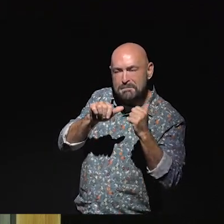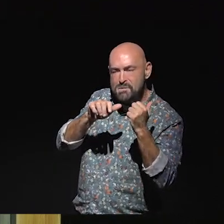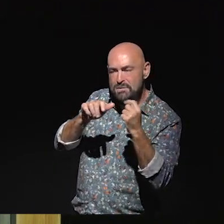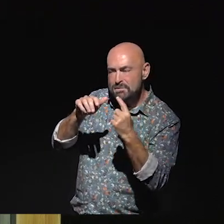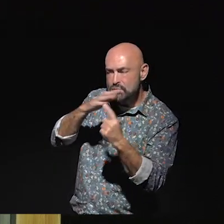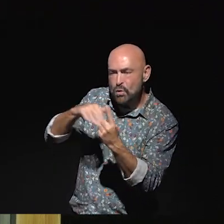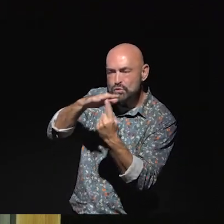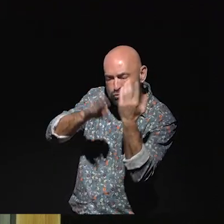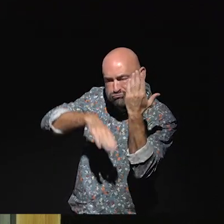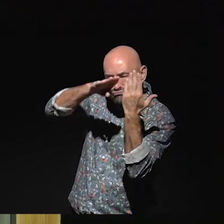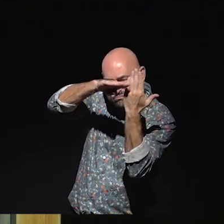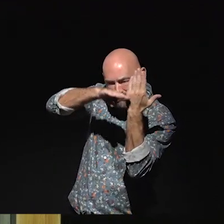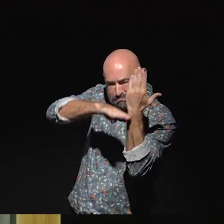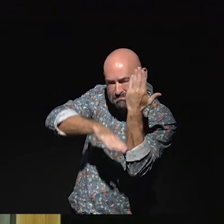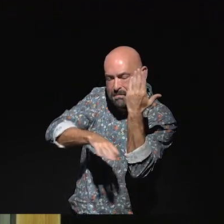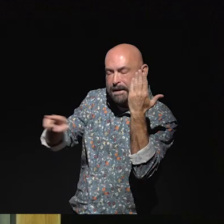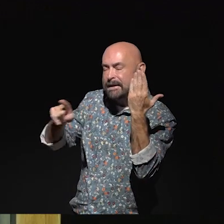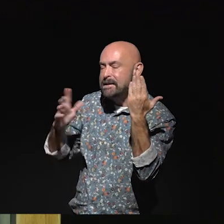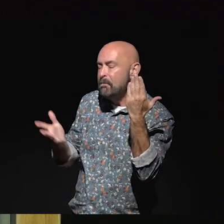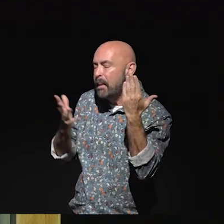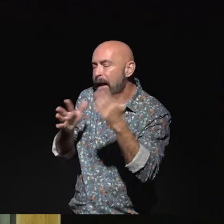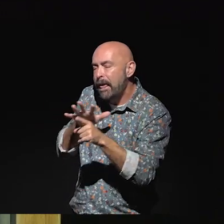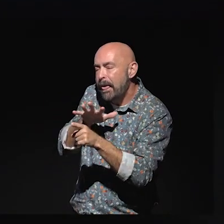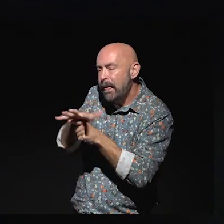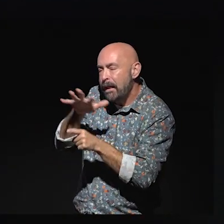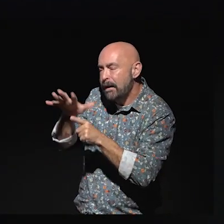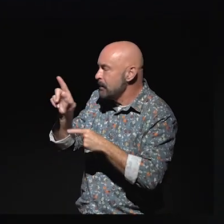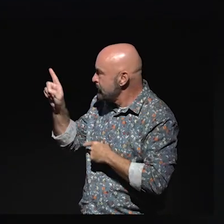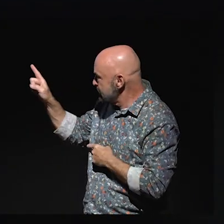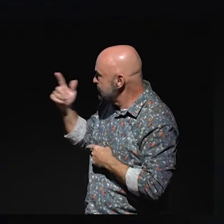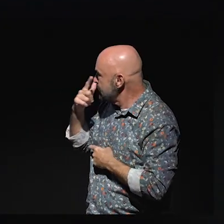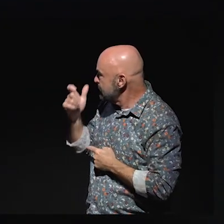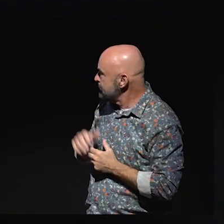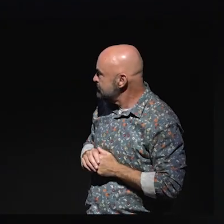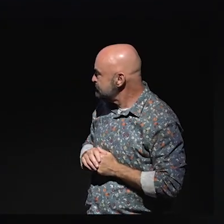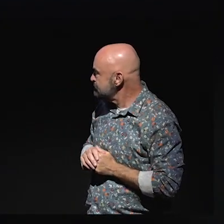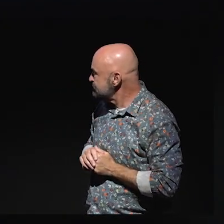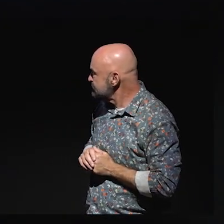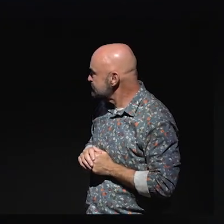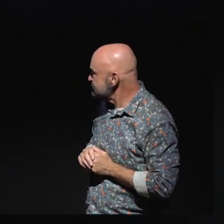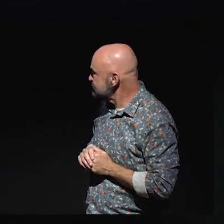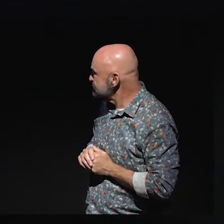and he is playing with that here in this extraordinary, really remarkable,